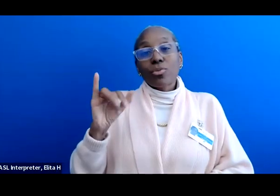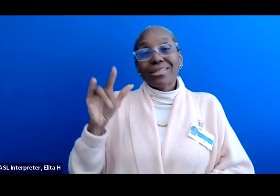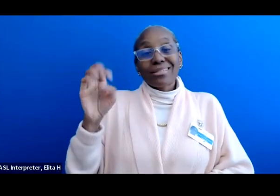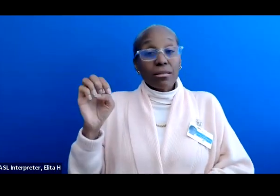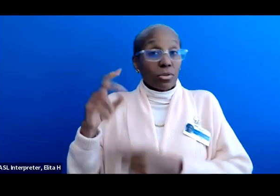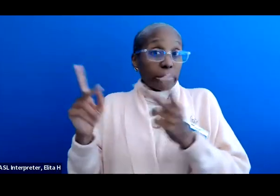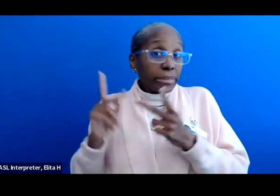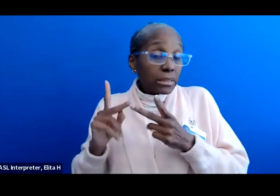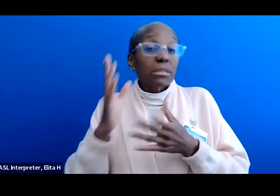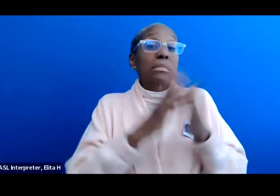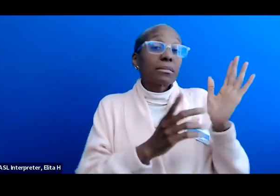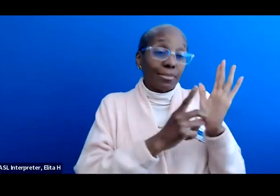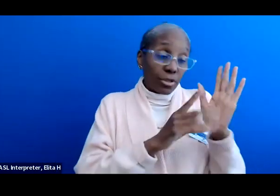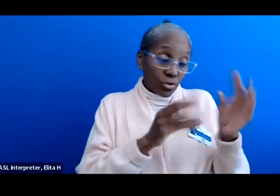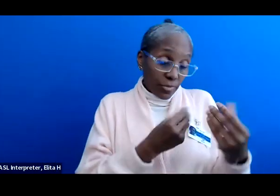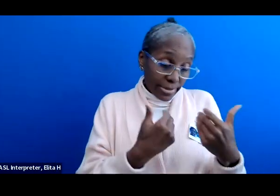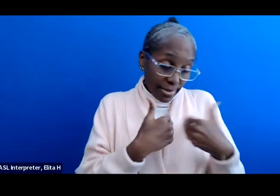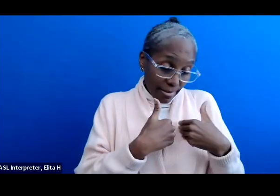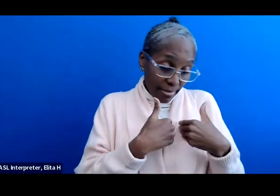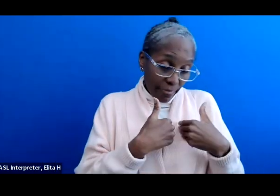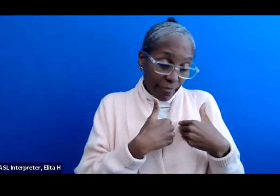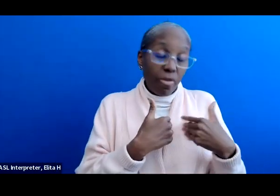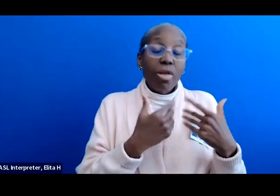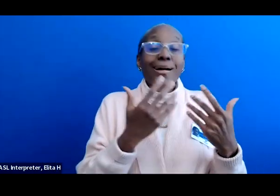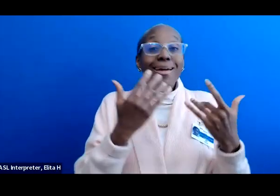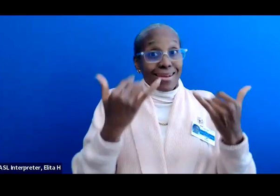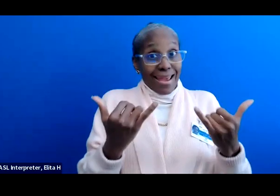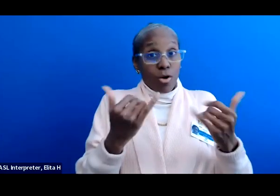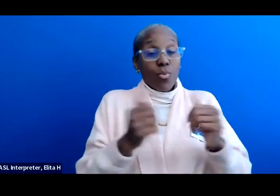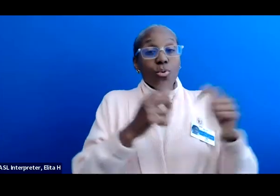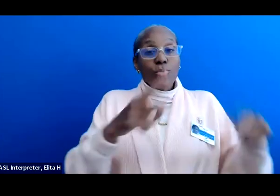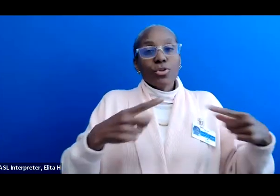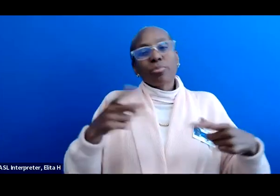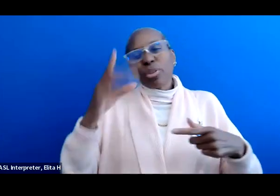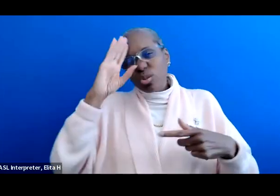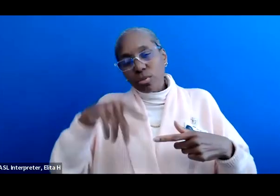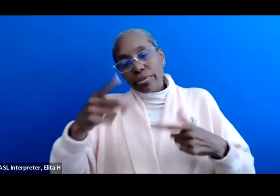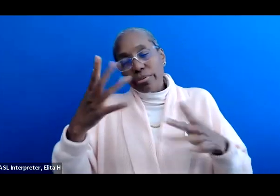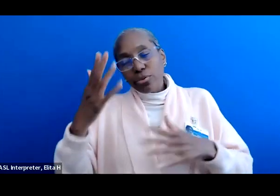Some doctor's offices do have the wheelchair scales now, but you would know if your own doctor had that or not.